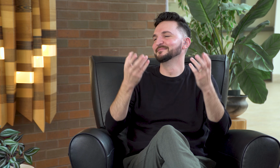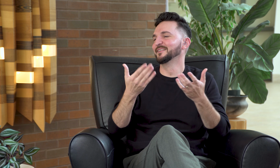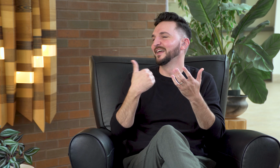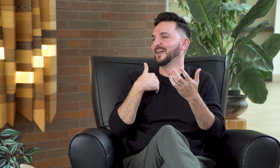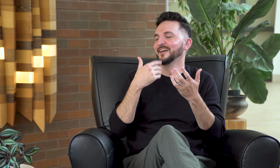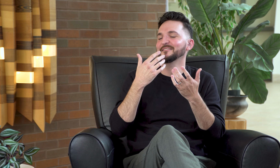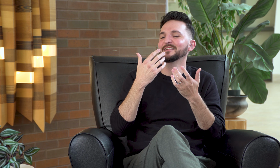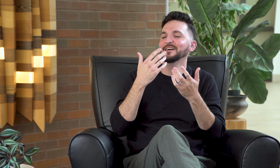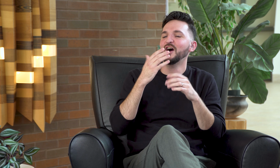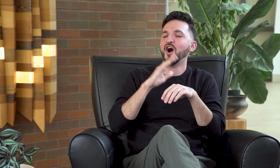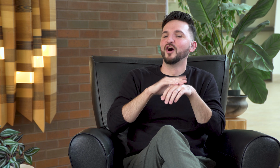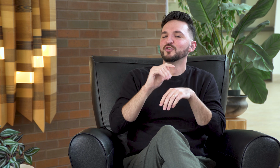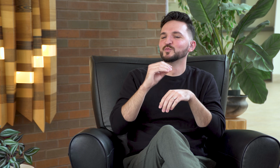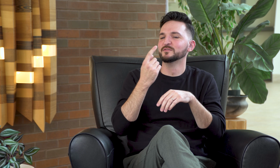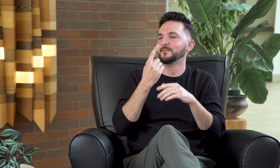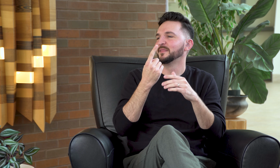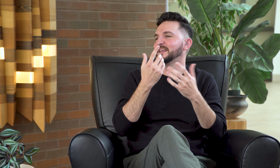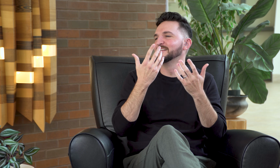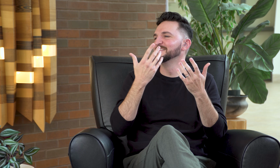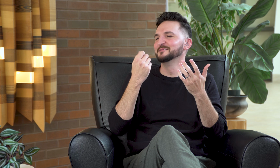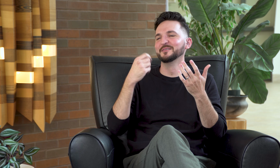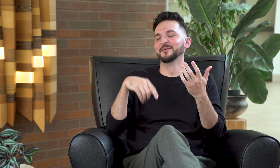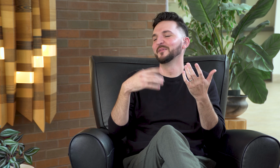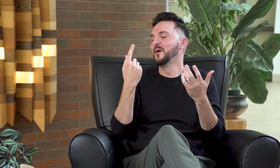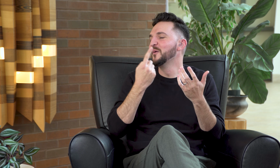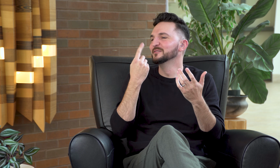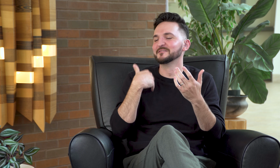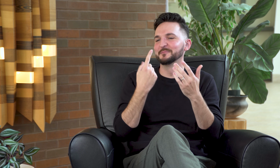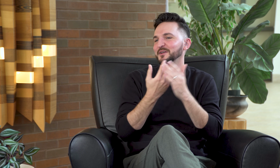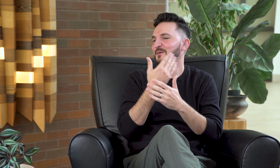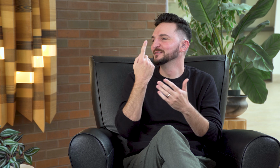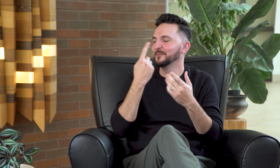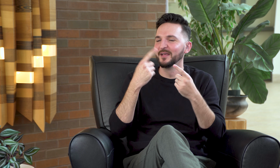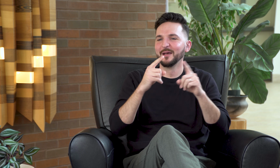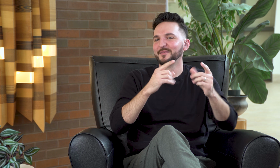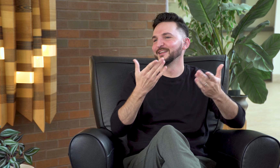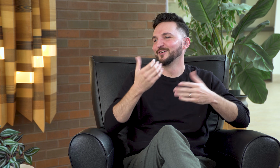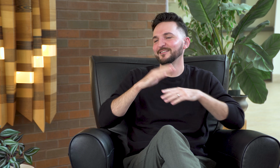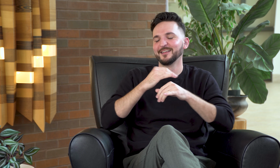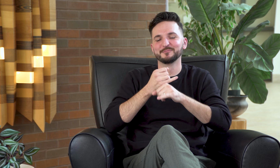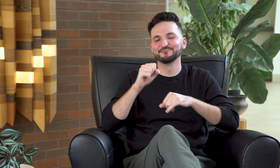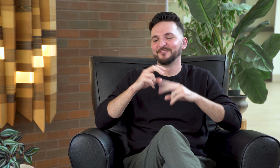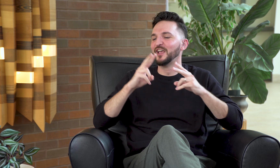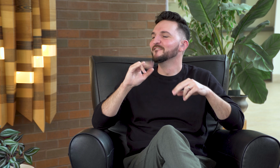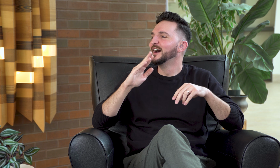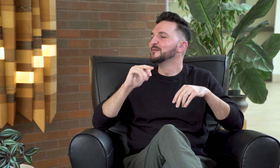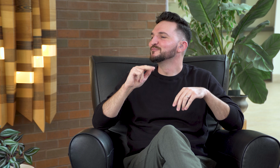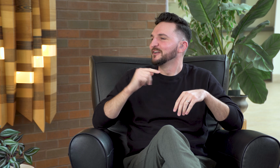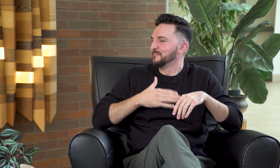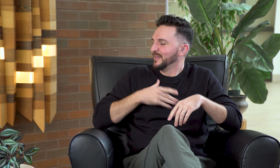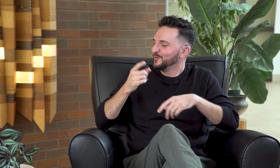As they say, we're always on to something here at RIT. This seems to be something happening on campus at all times.